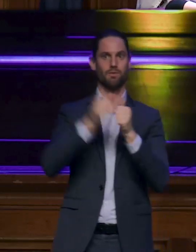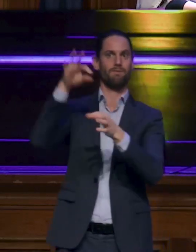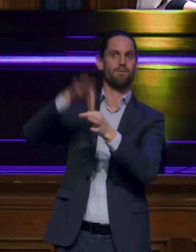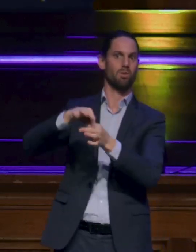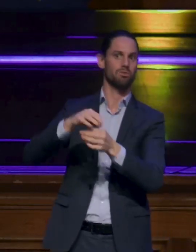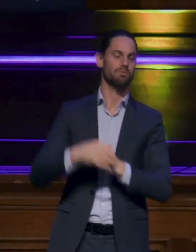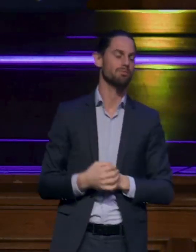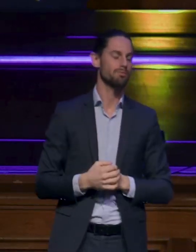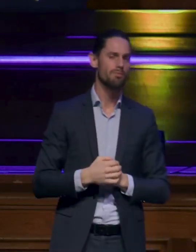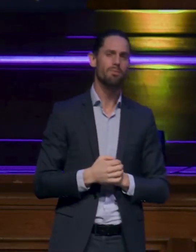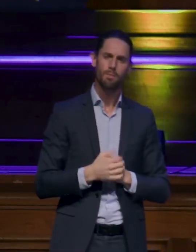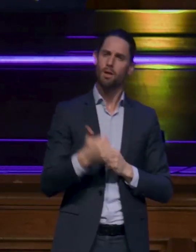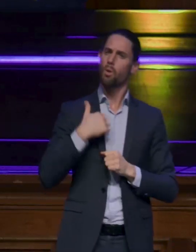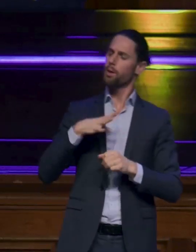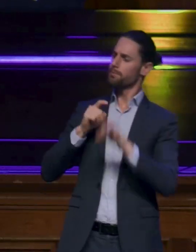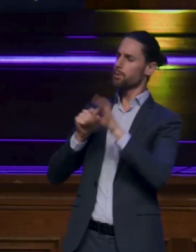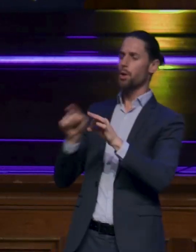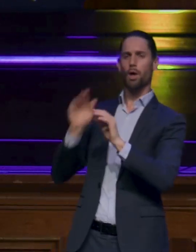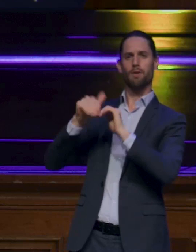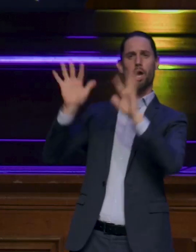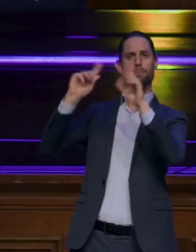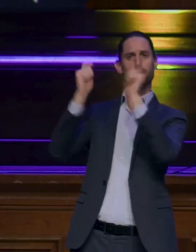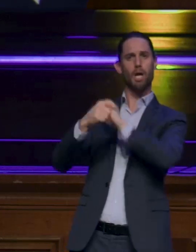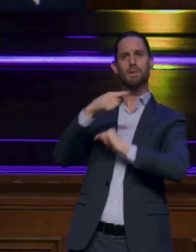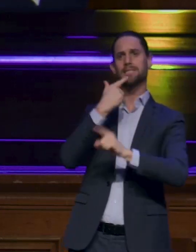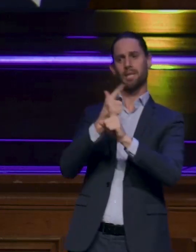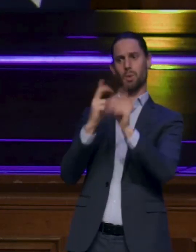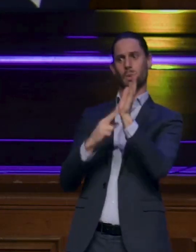small and our contribution to the global emissions profile is even smaller but